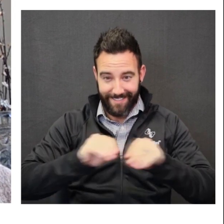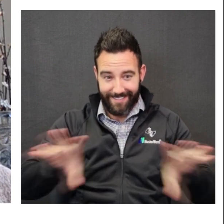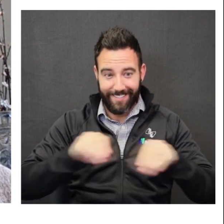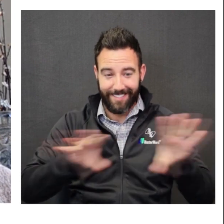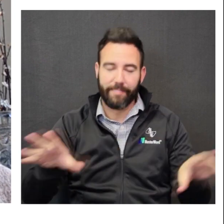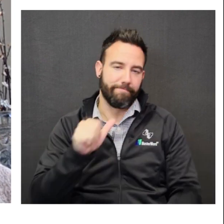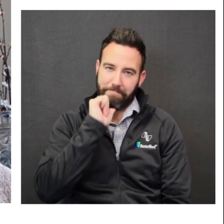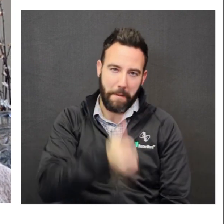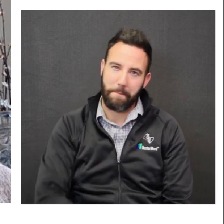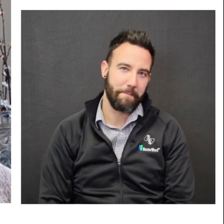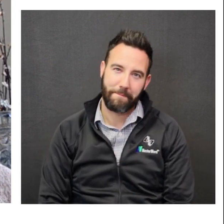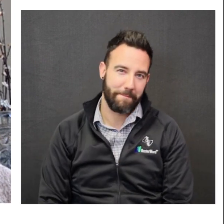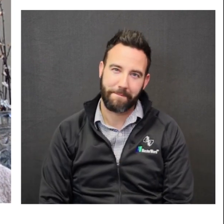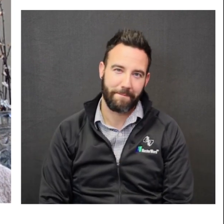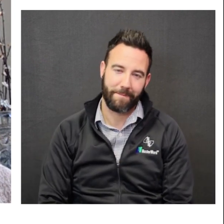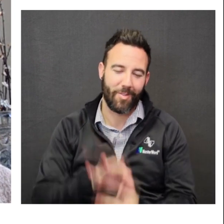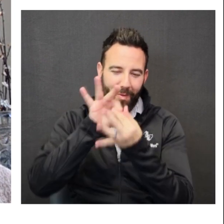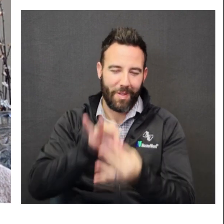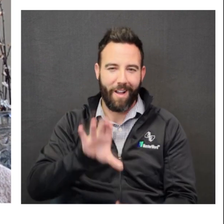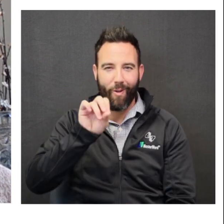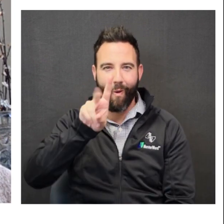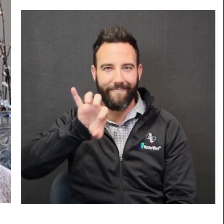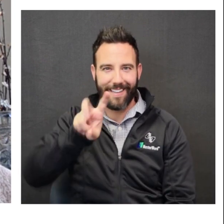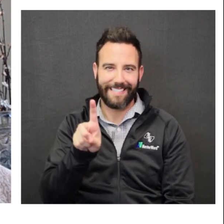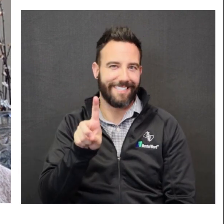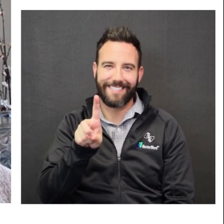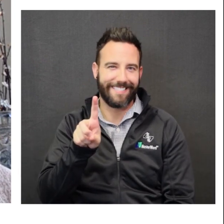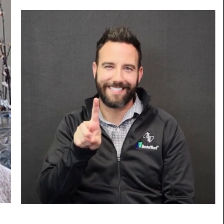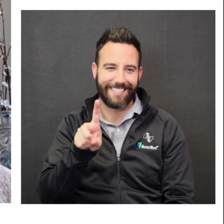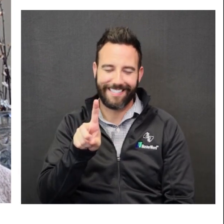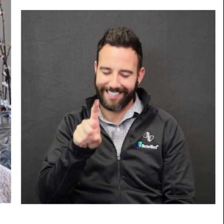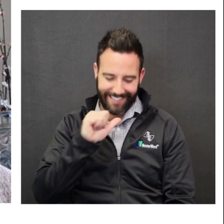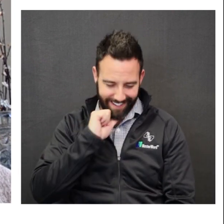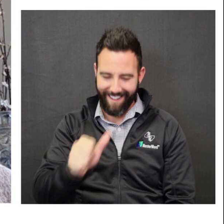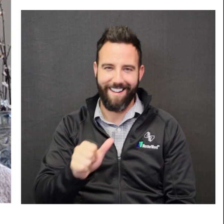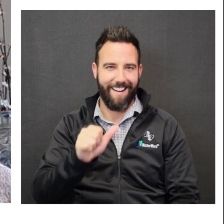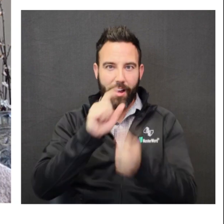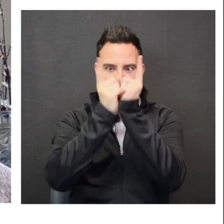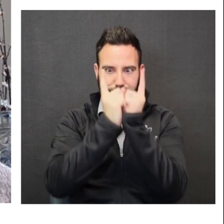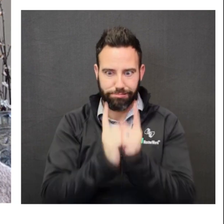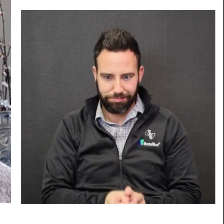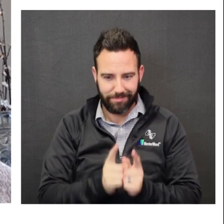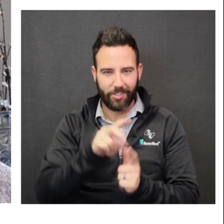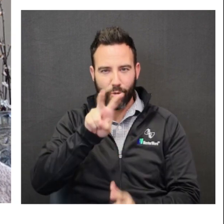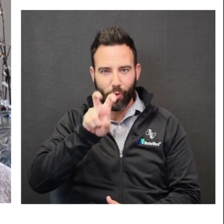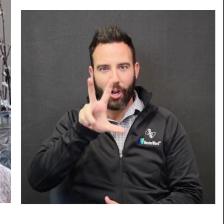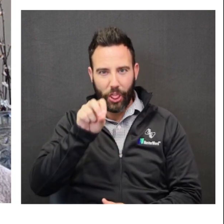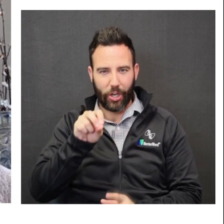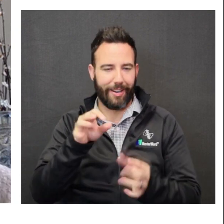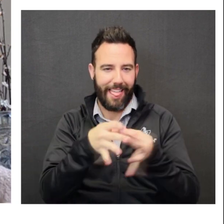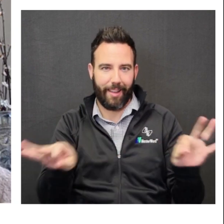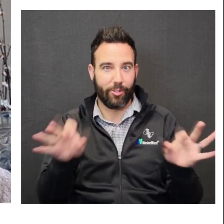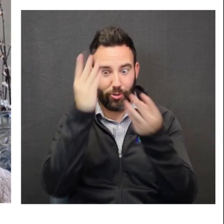it has not gone out in 230 languages anywhere. So, yes that people are relying on other